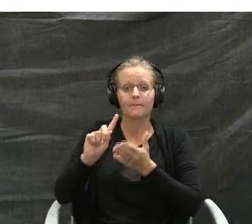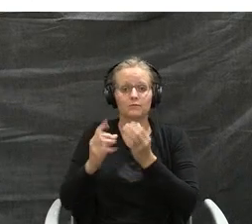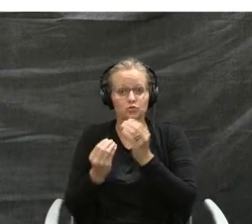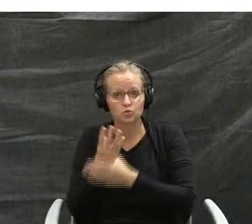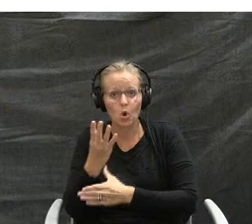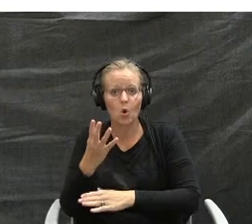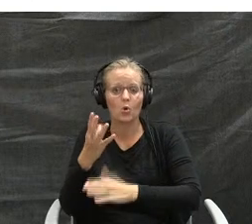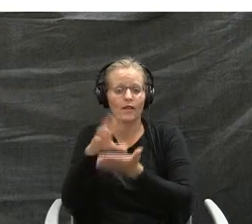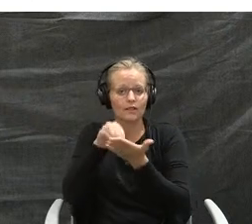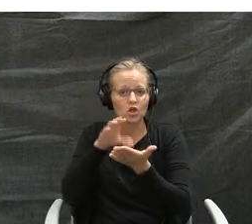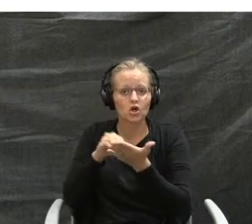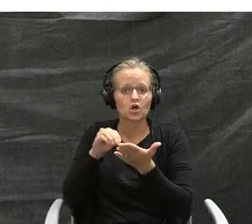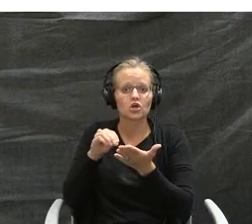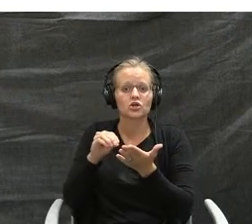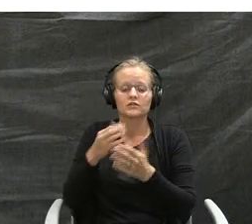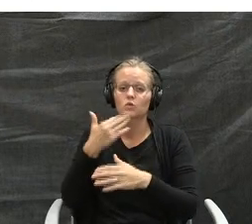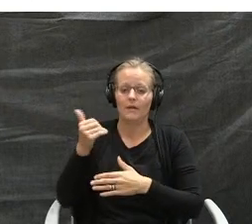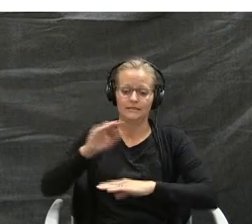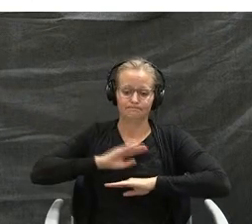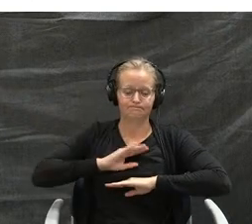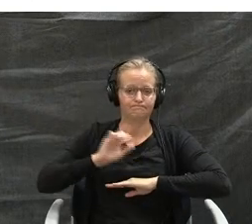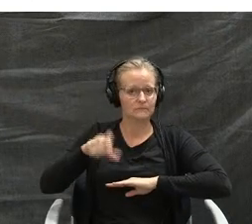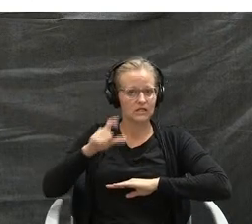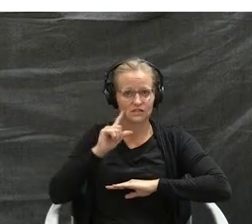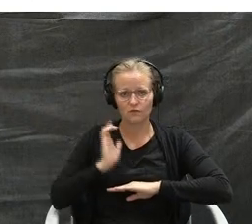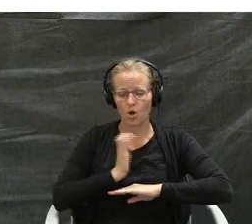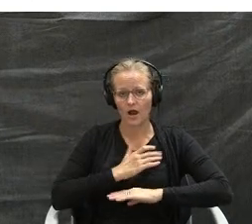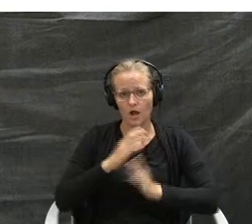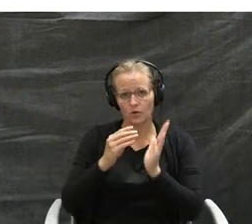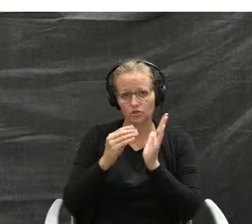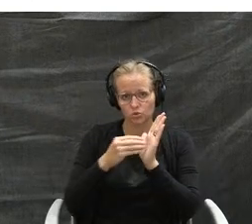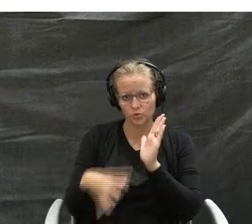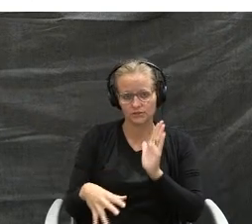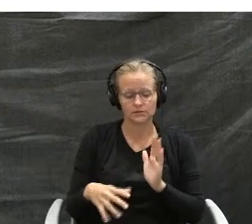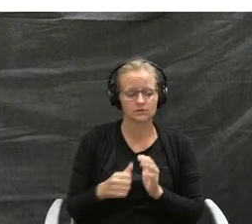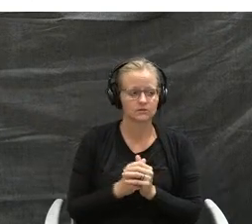students. One of the most strongest elements that we heard